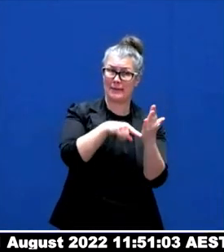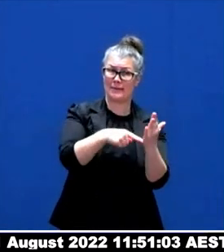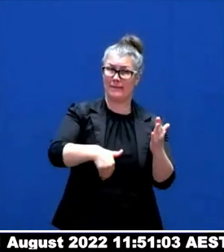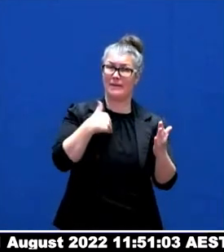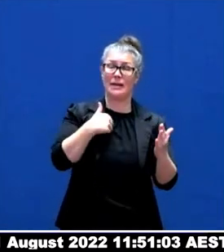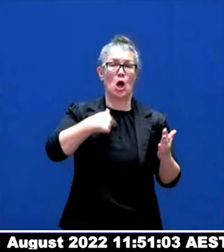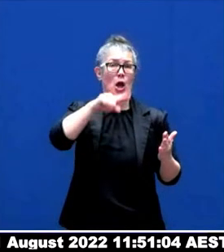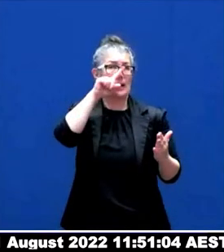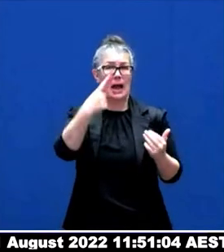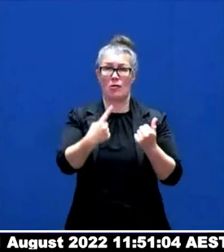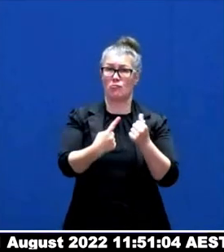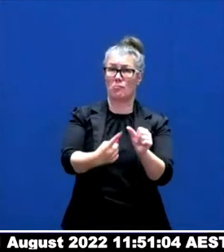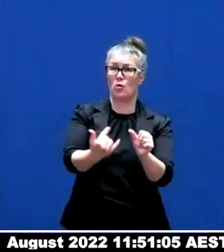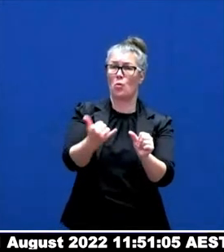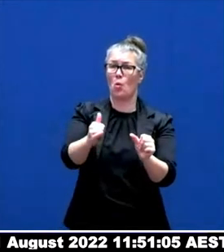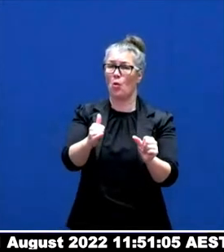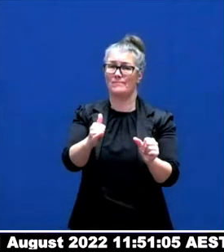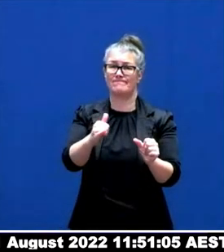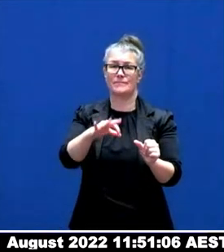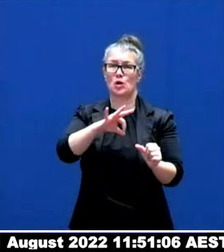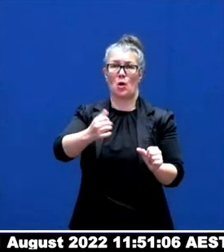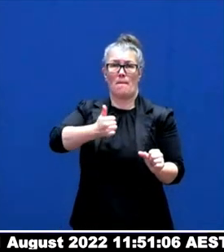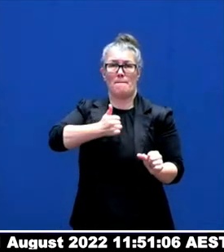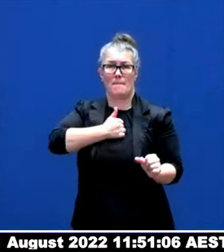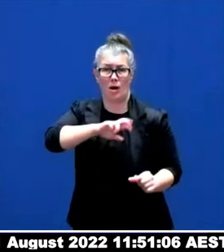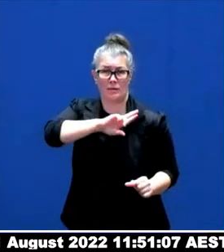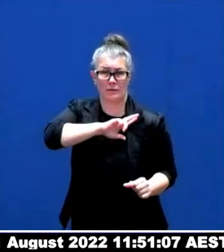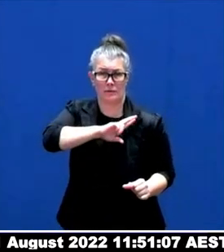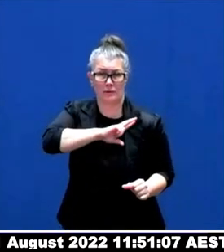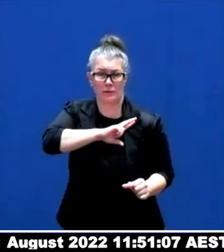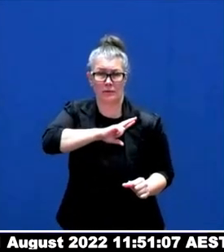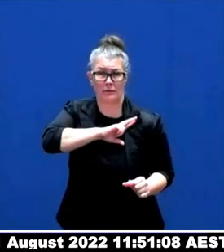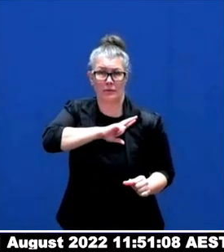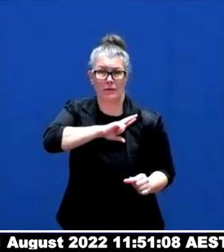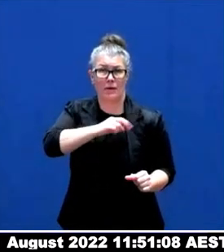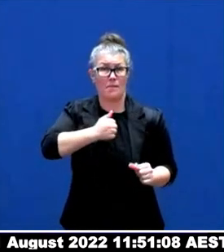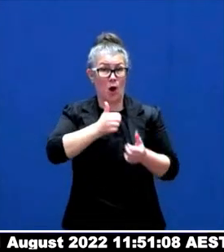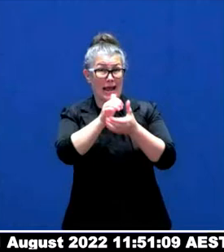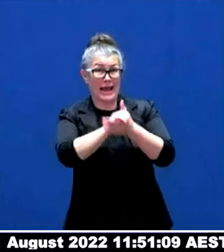equipped to answer or it's not within your particular area of expertise or experience;